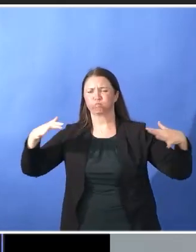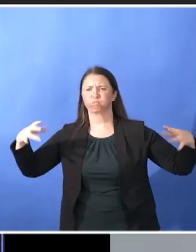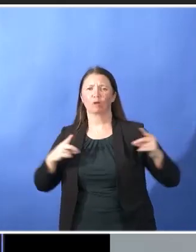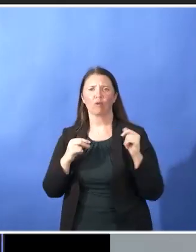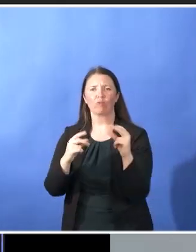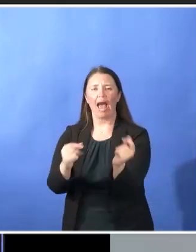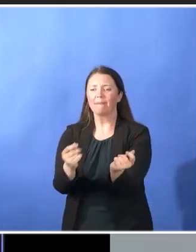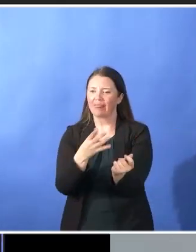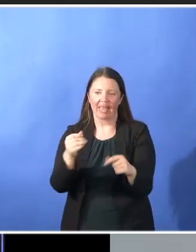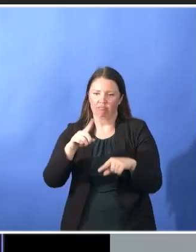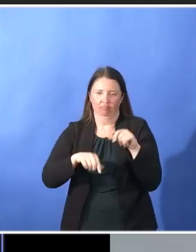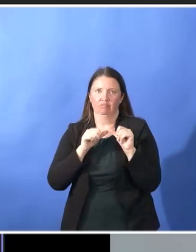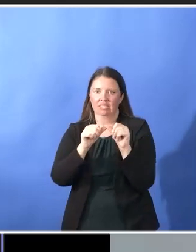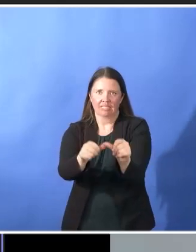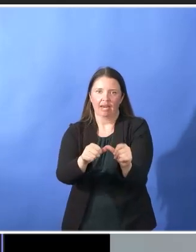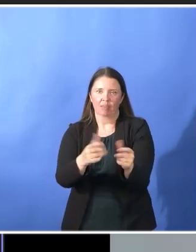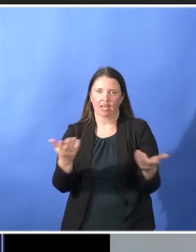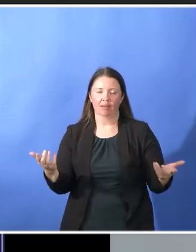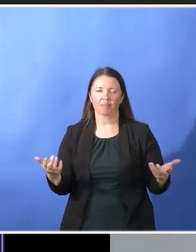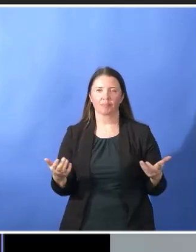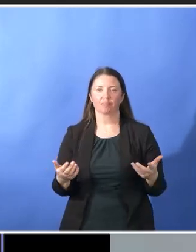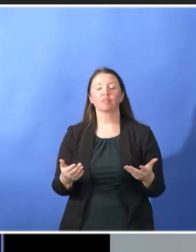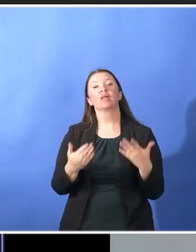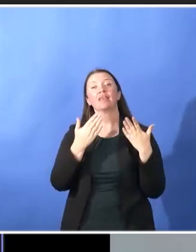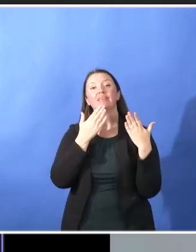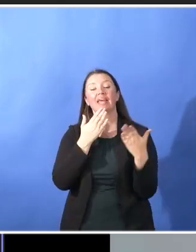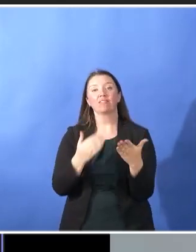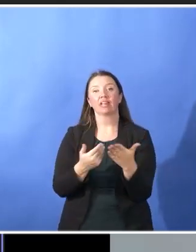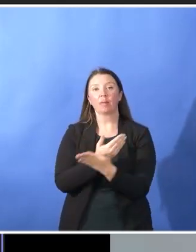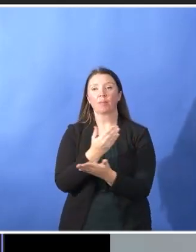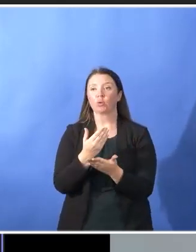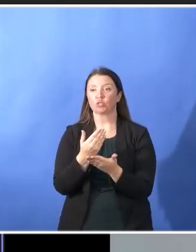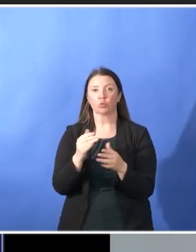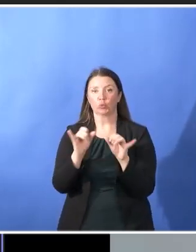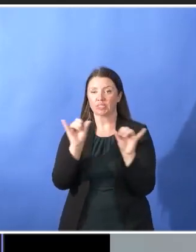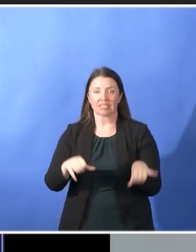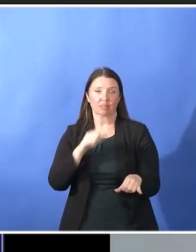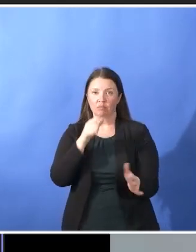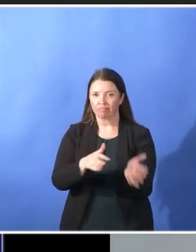THANKFULLY MOST NEW SYSTEMS IN THE LEO DO NOT NEED 25 YEARS